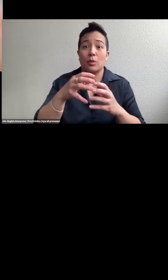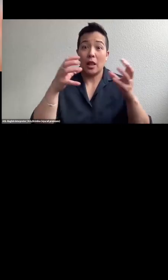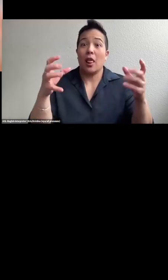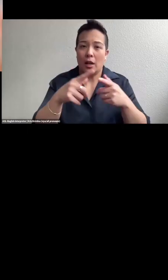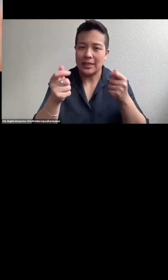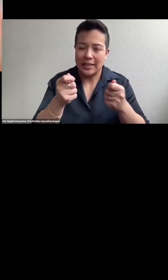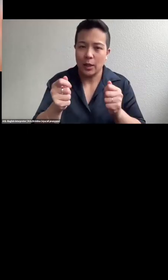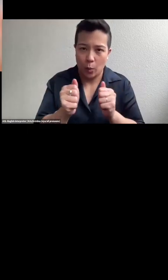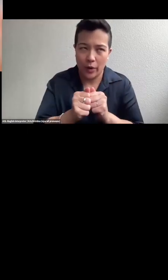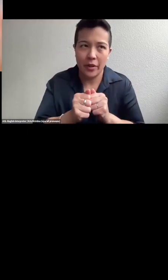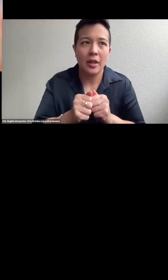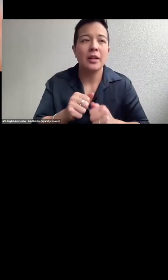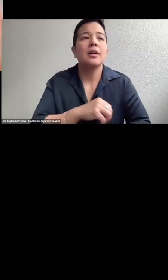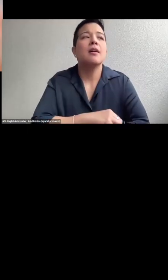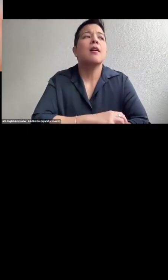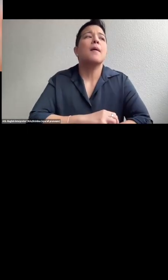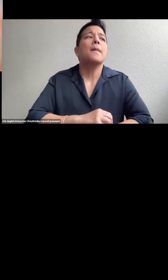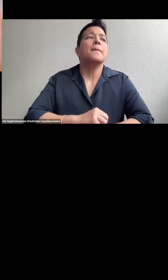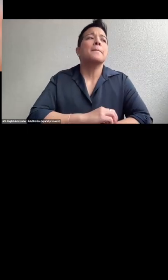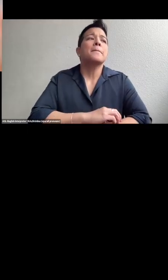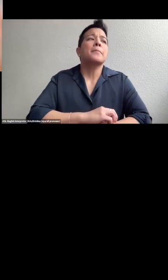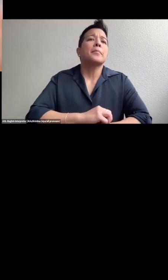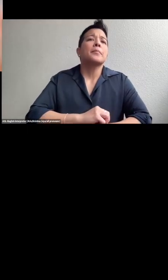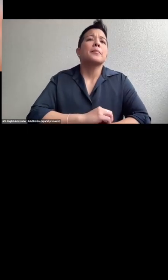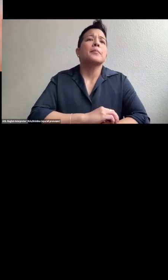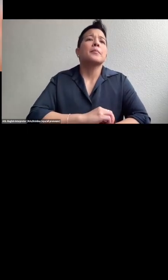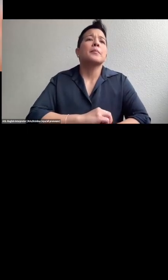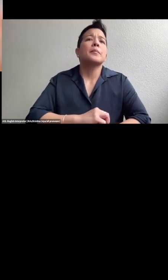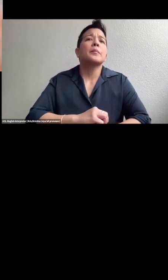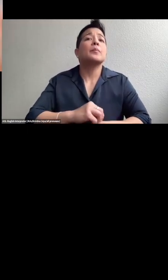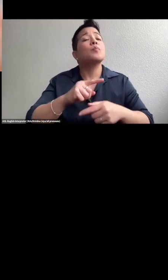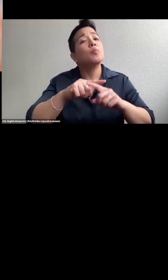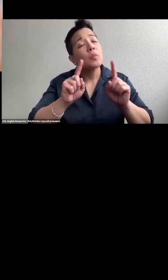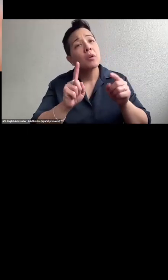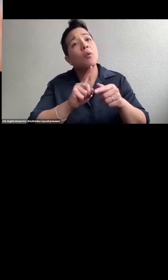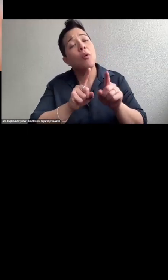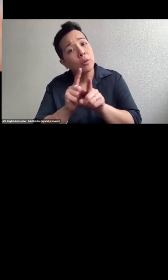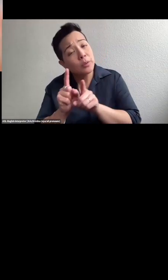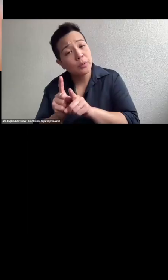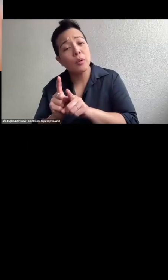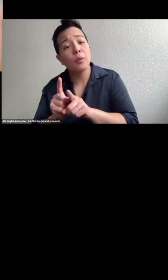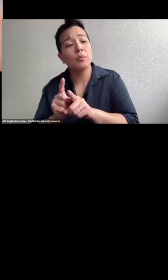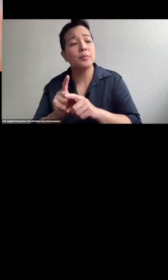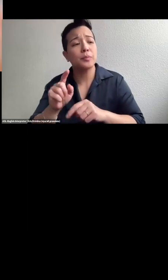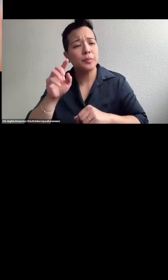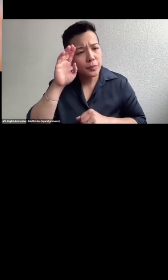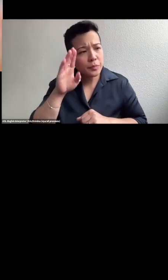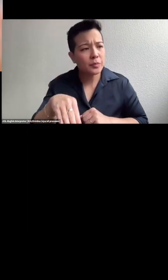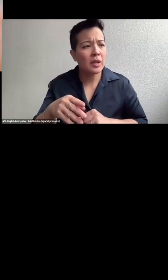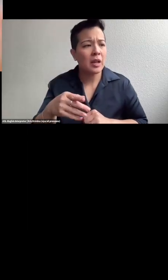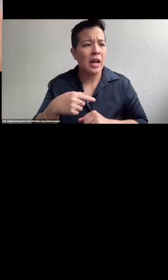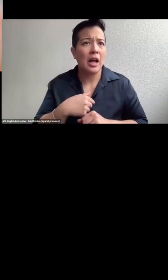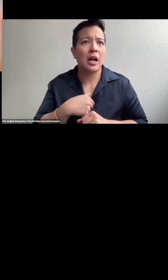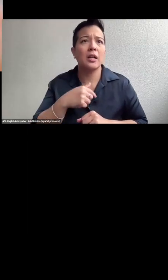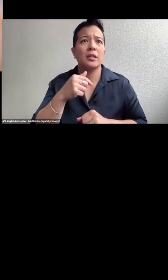with, but also, you know, I felt like they